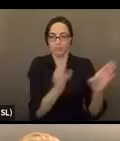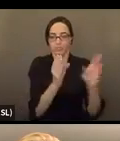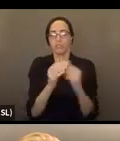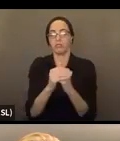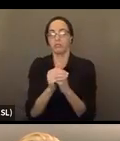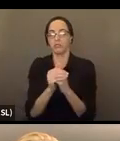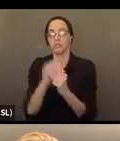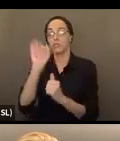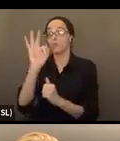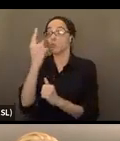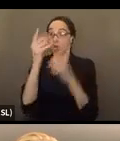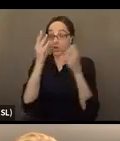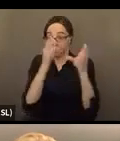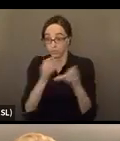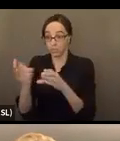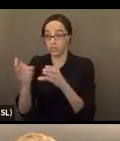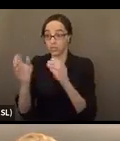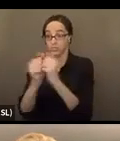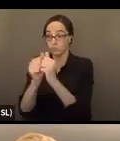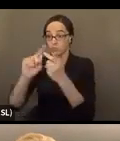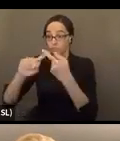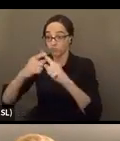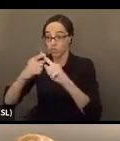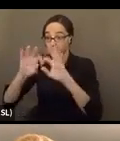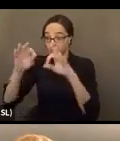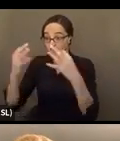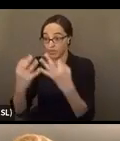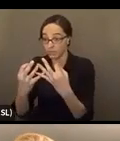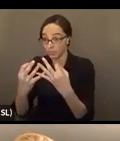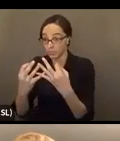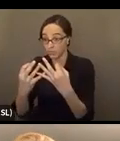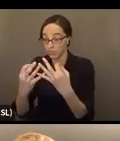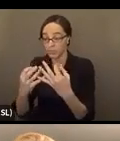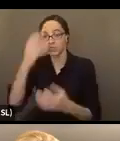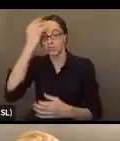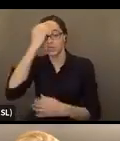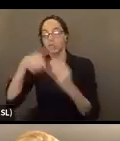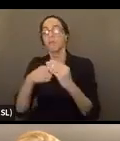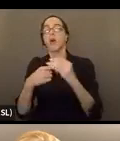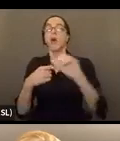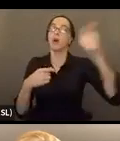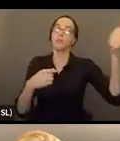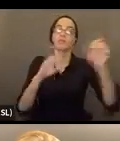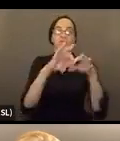or family think about other family that that may be safer to live with fewer people in the home